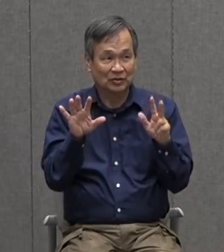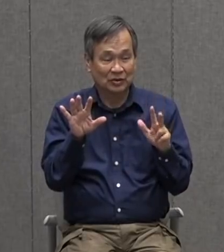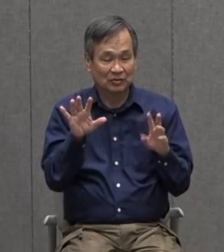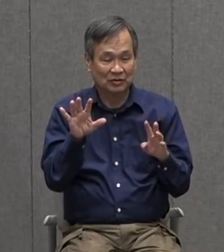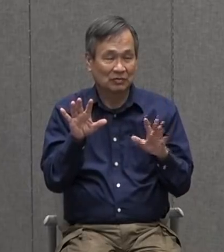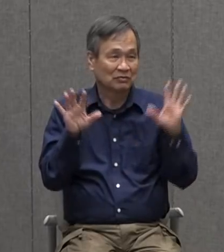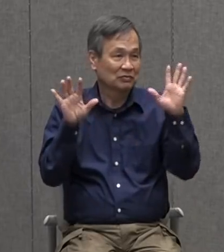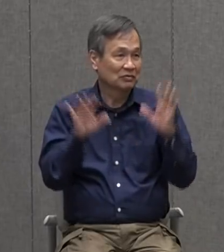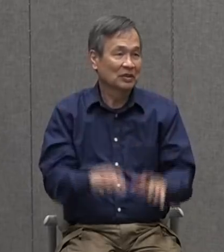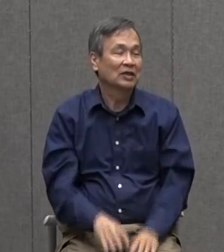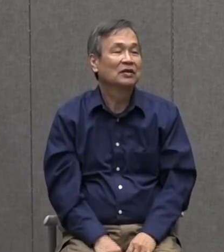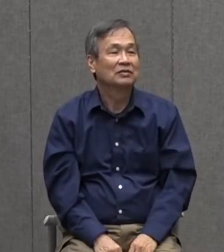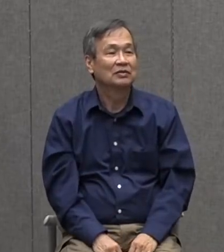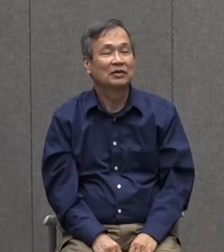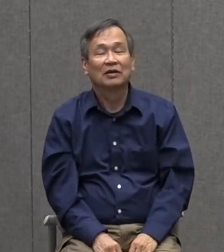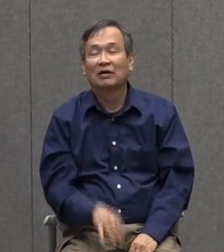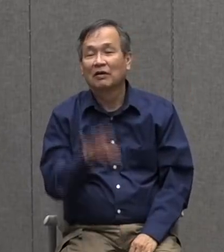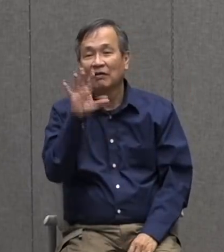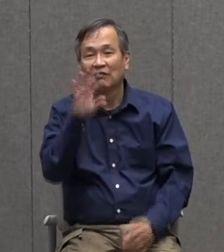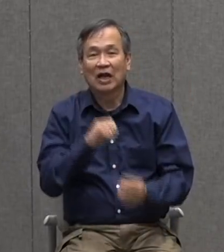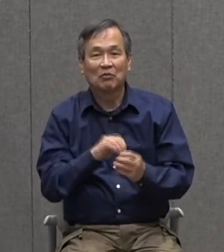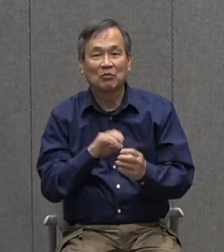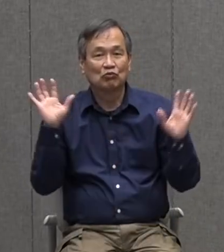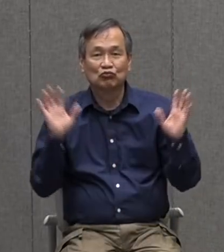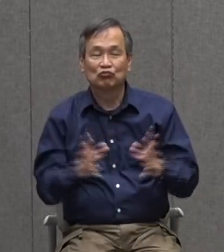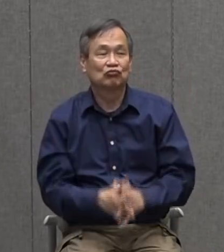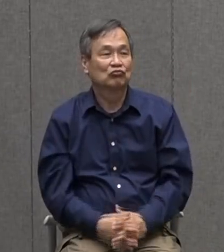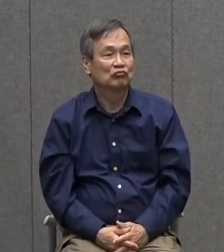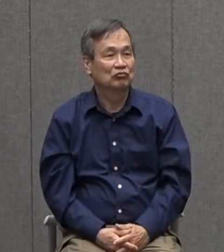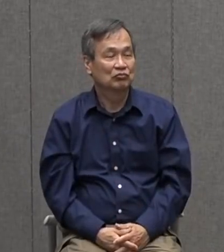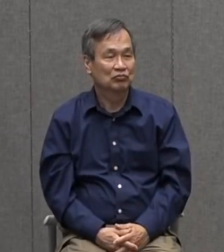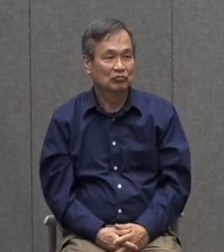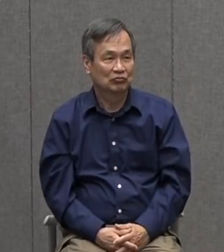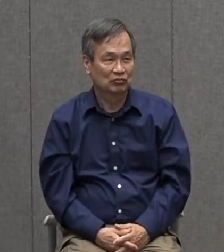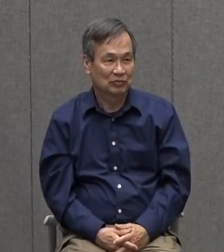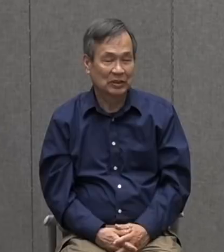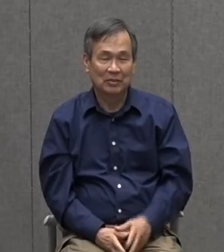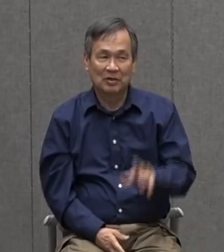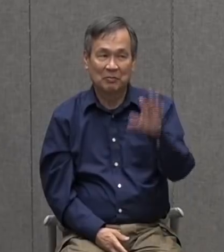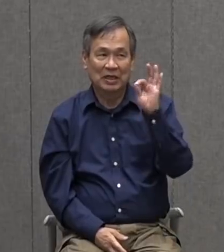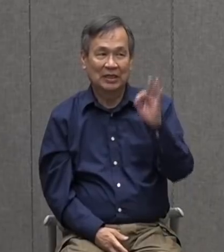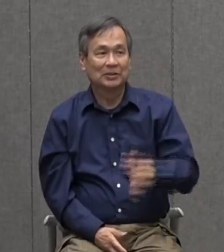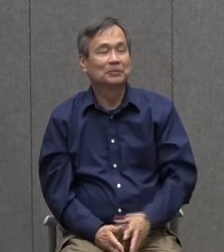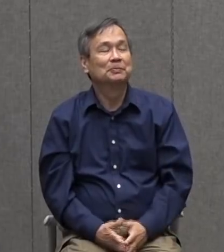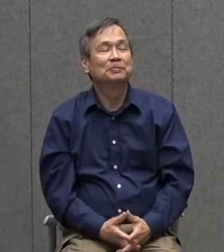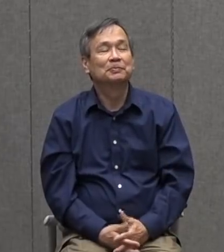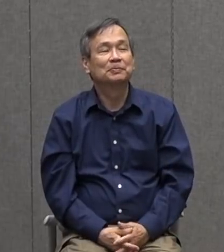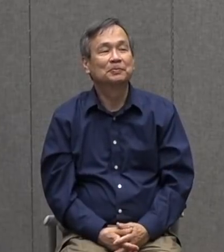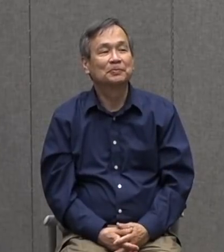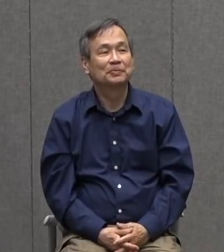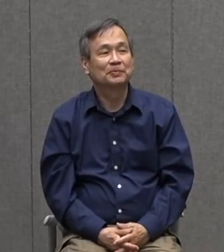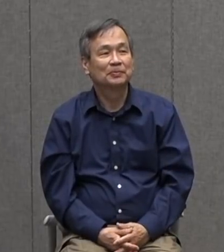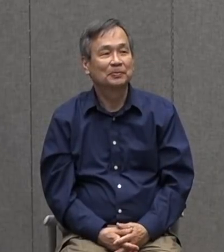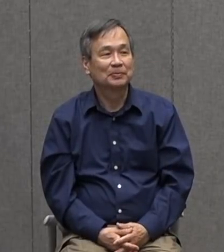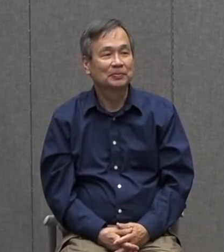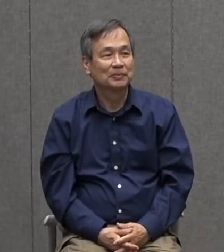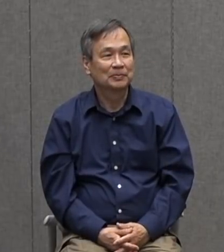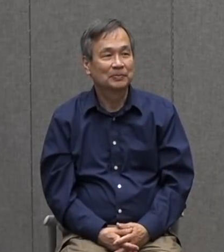no so I just add five points to my. All right, let me pick a new number. Ooh,